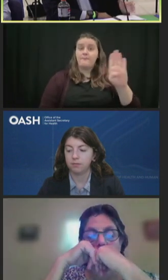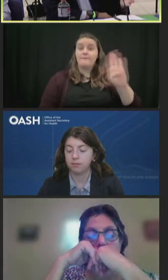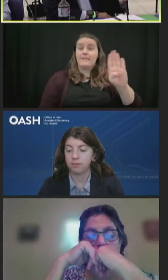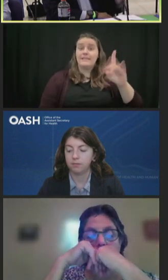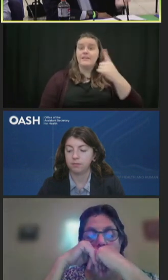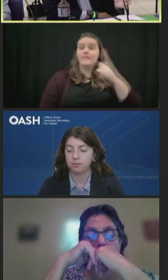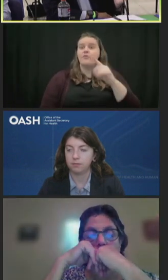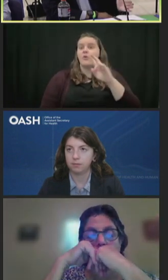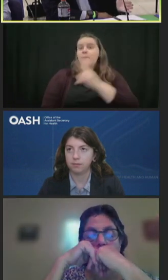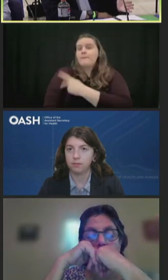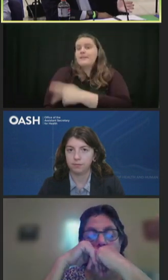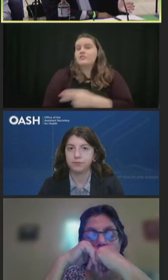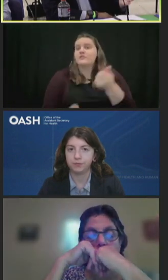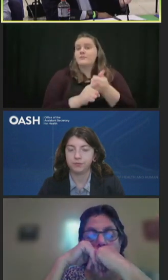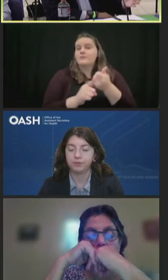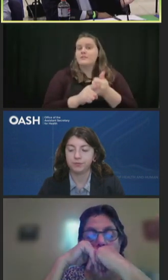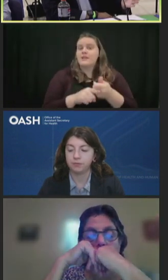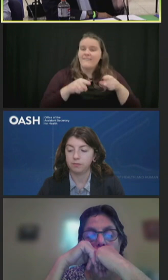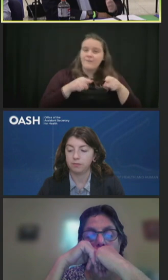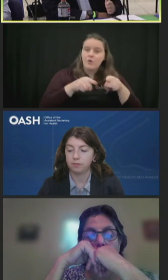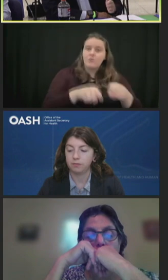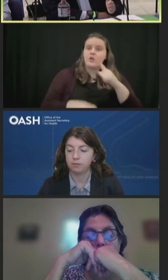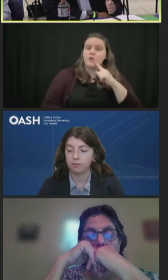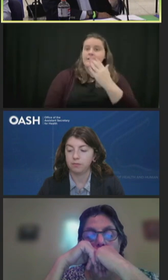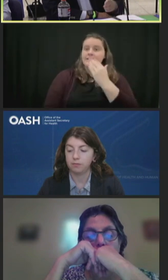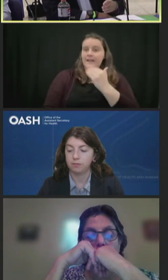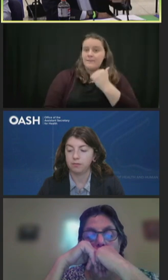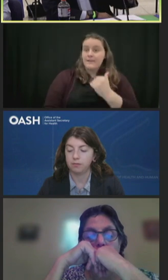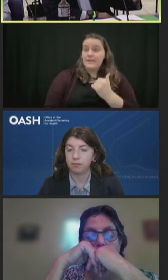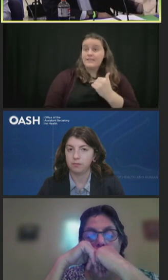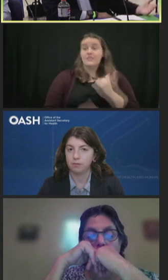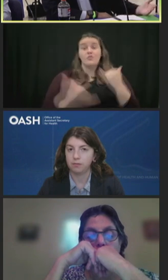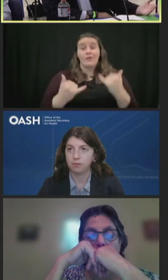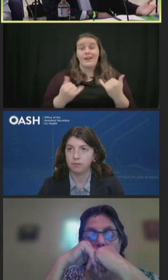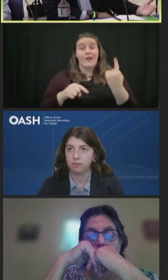a barrier there, specifically for pharmacists being able to do that, providing diabetes care,